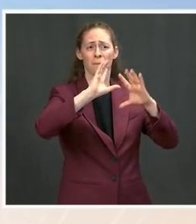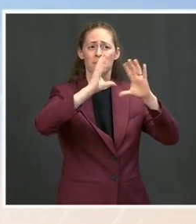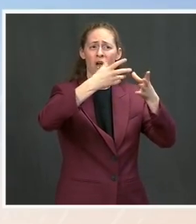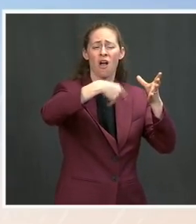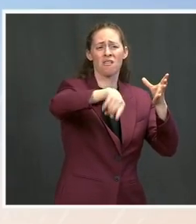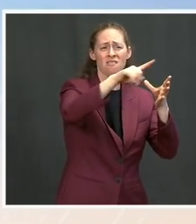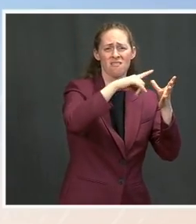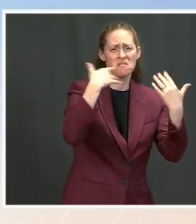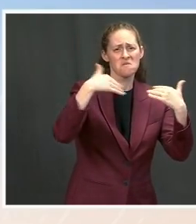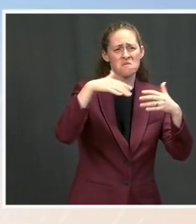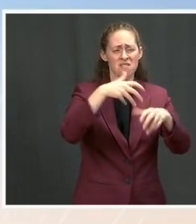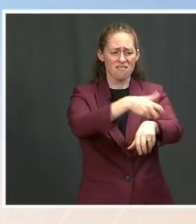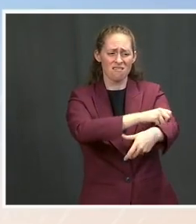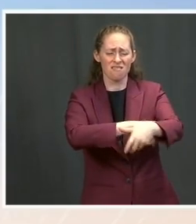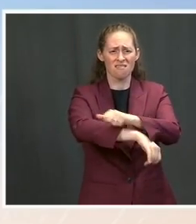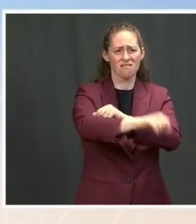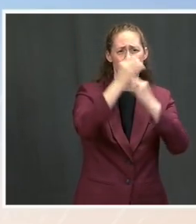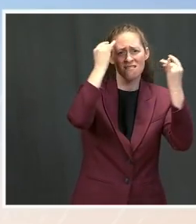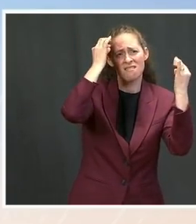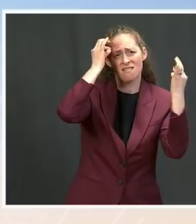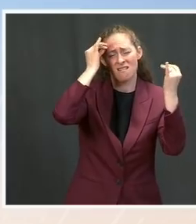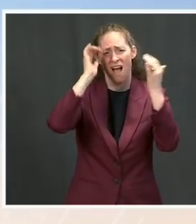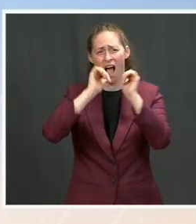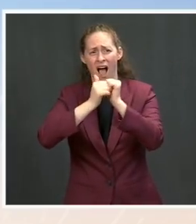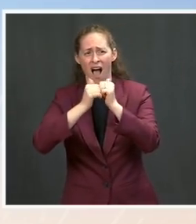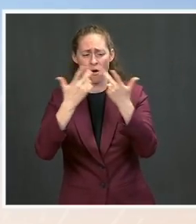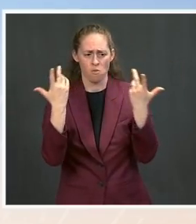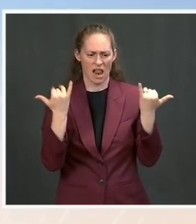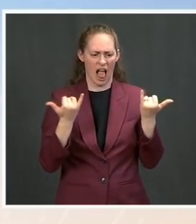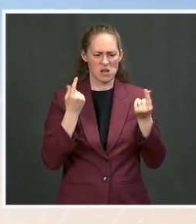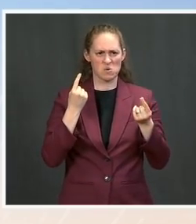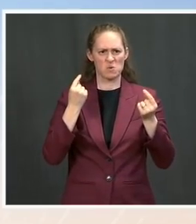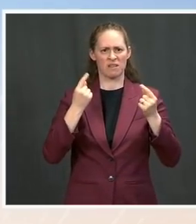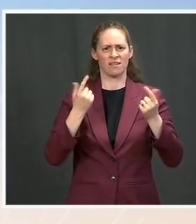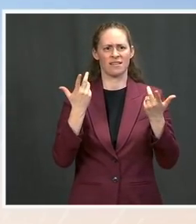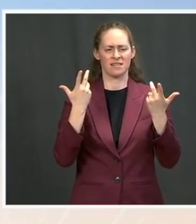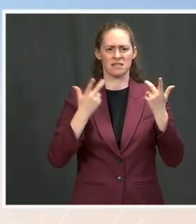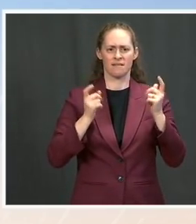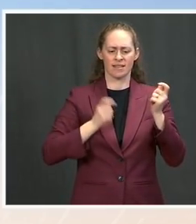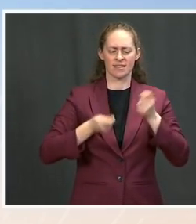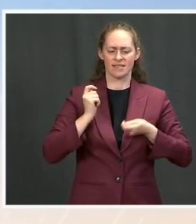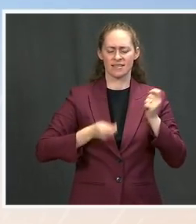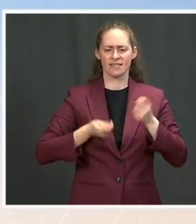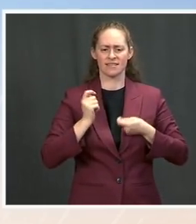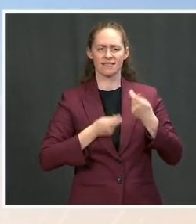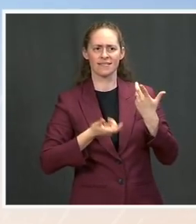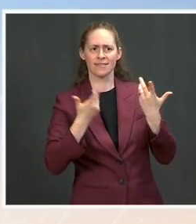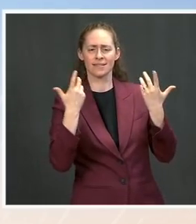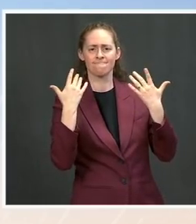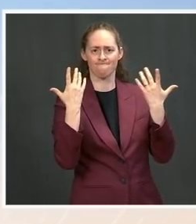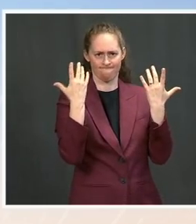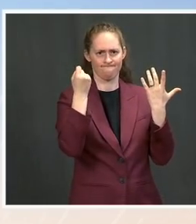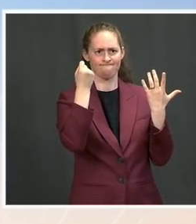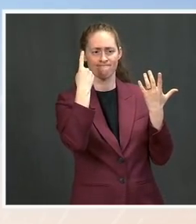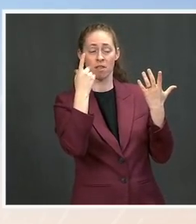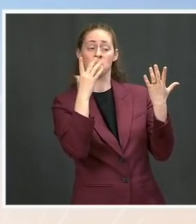and what they stand for, and that's their prerogative. But our focus is on -- and how we're spending our time